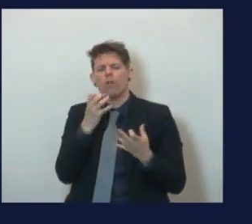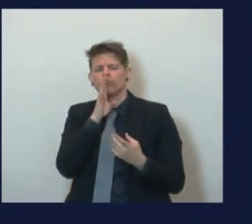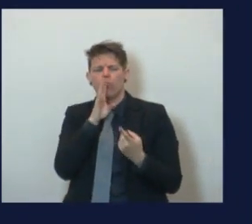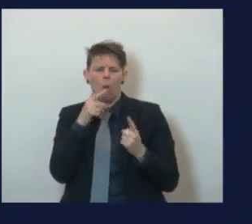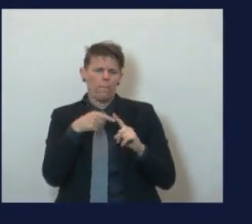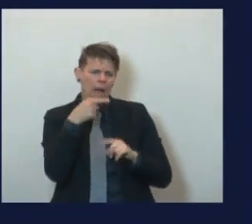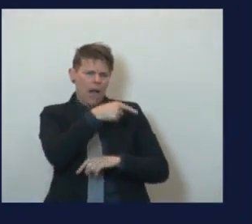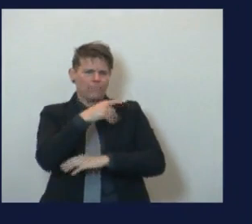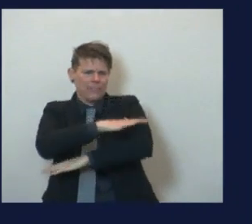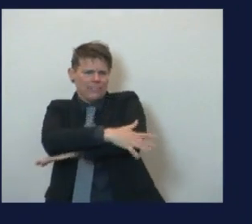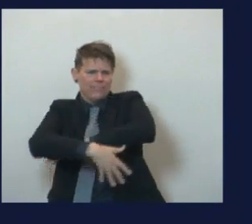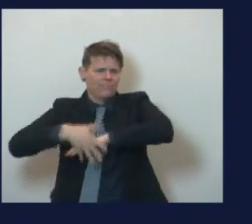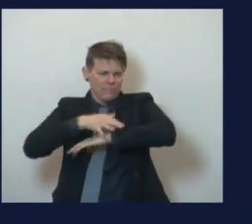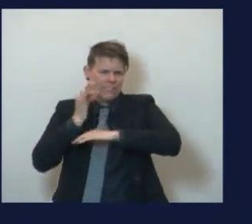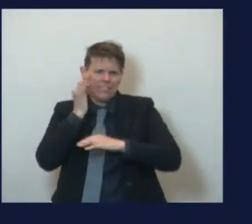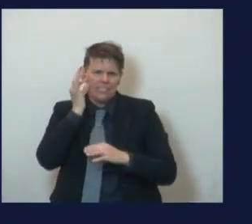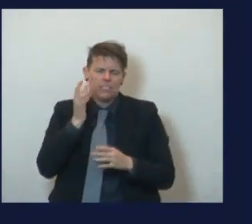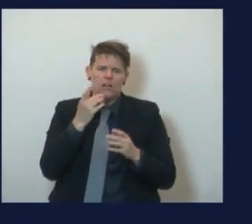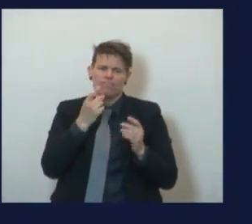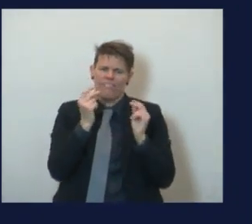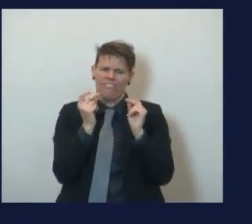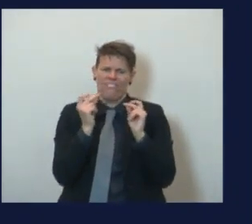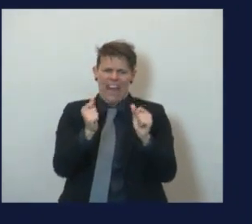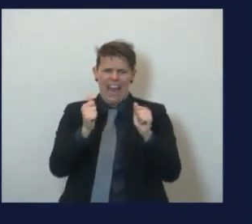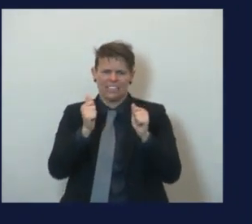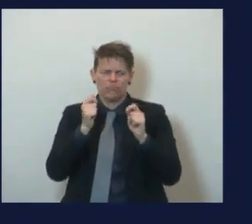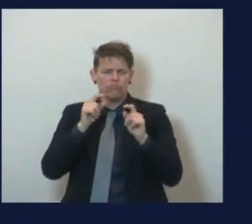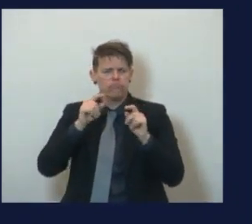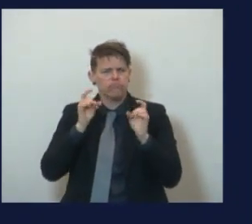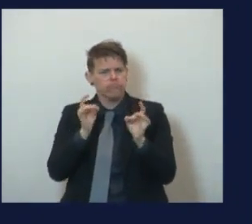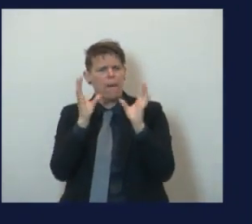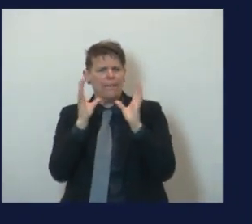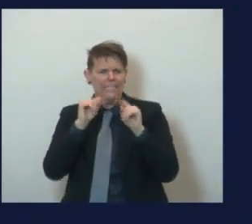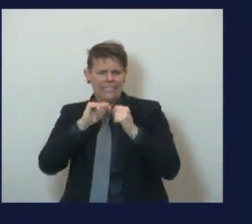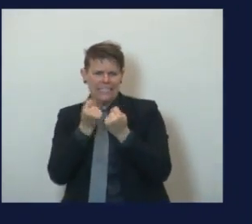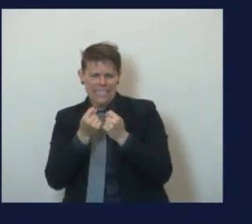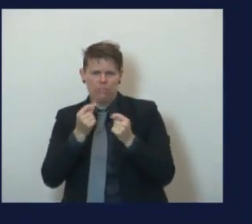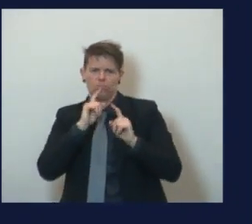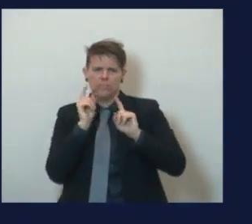THE REASON I HEDGED FOR A MINUTE IS I’M TALKING ABOUT A NAVAJO NATION RAPID RESPONSE TEAM.